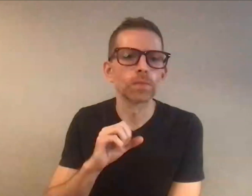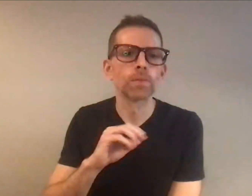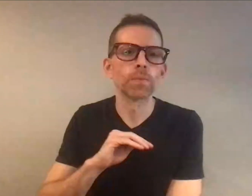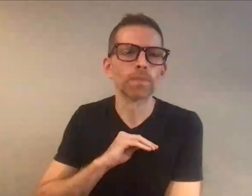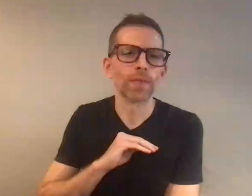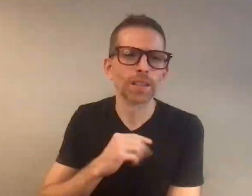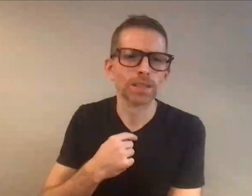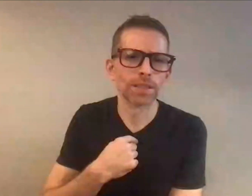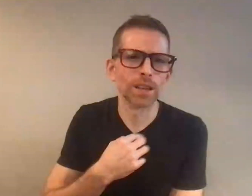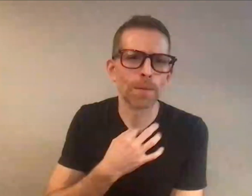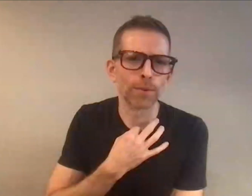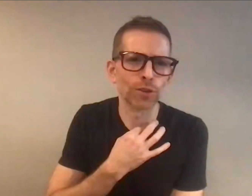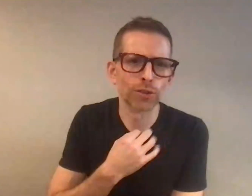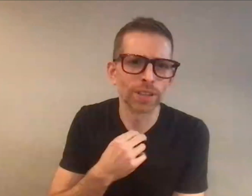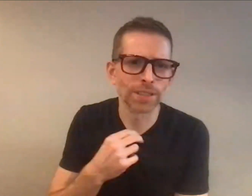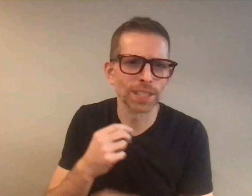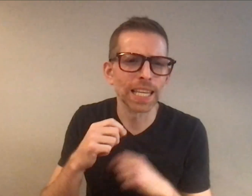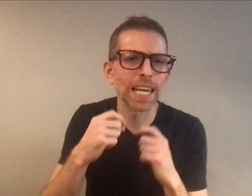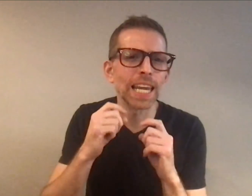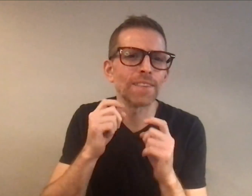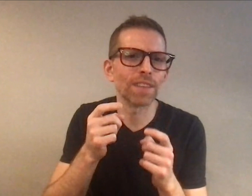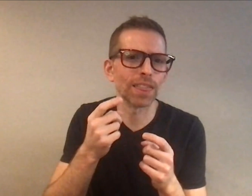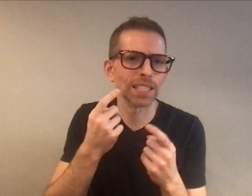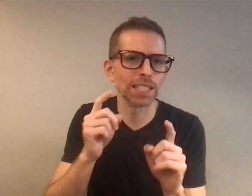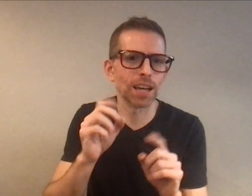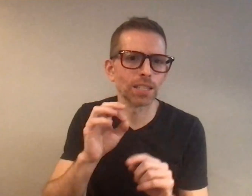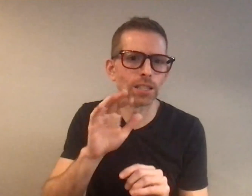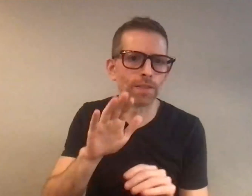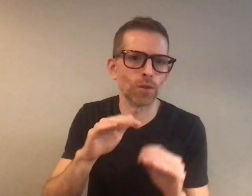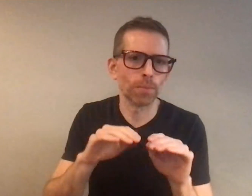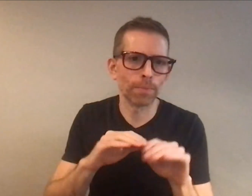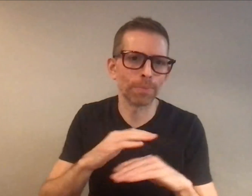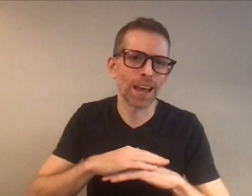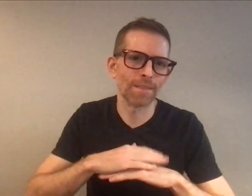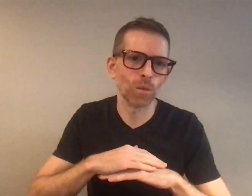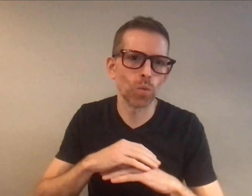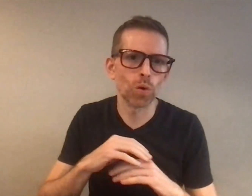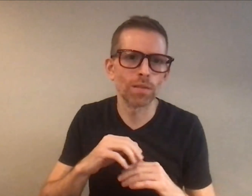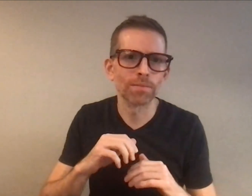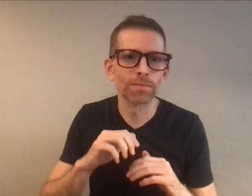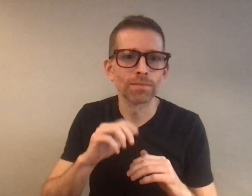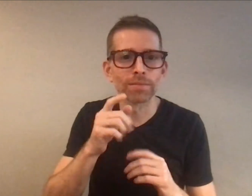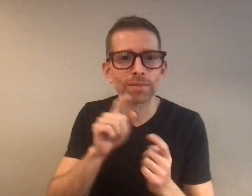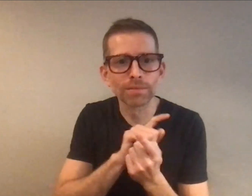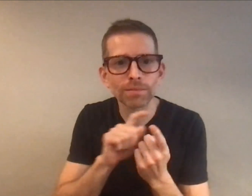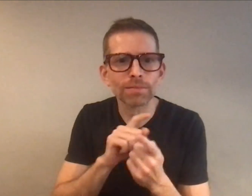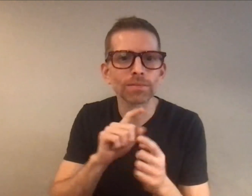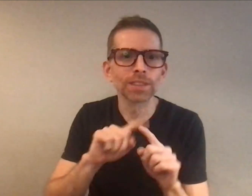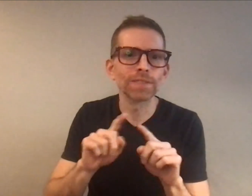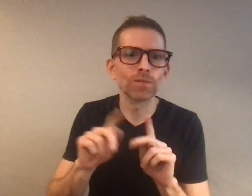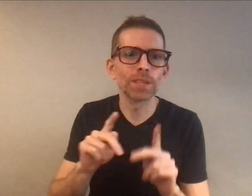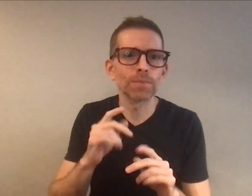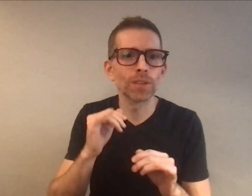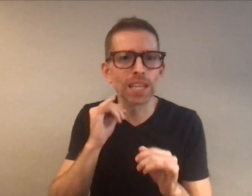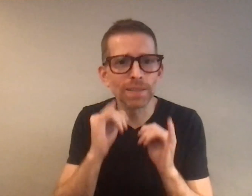Melissa, I'm curious. Given the sense that technology is so important to your platform, I mean you are enriching